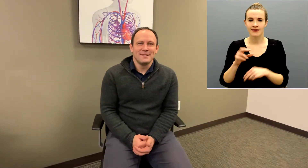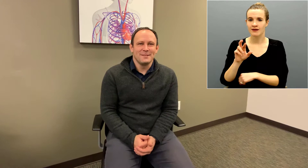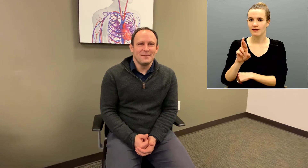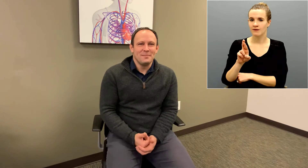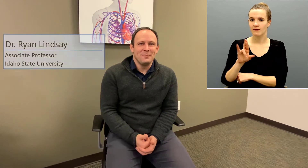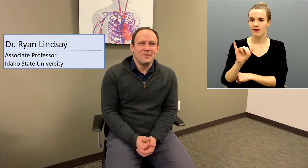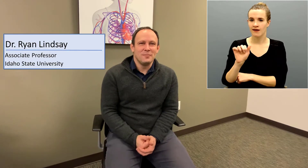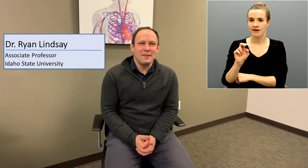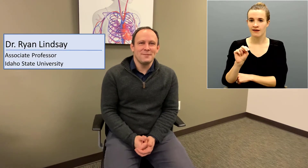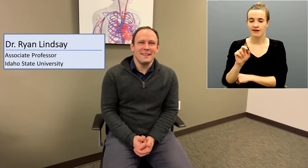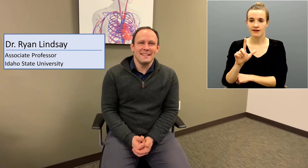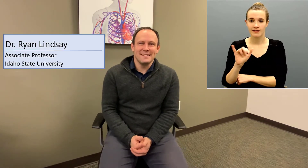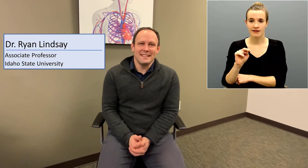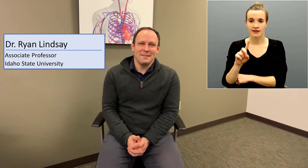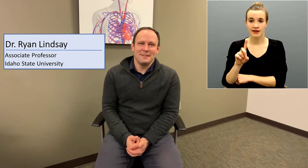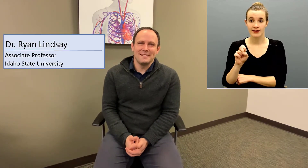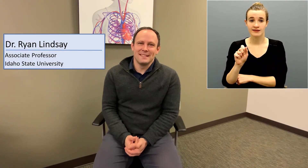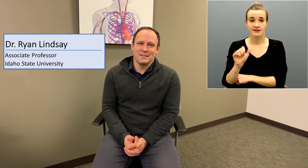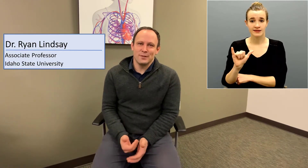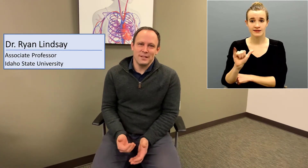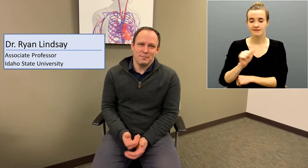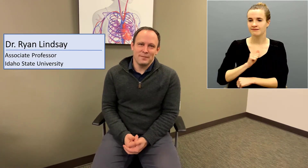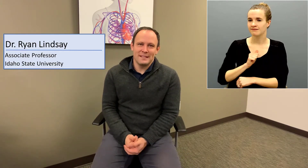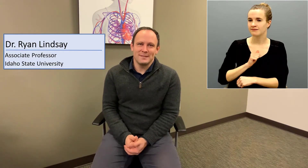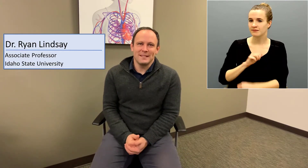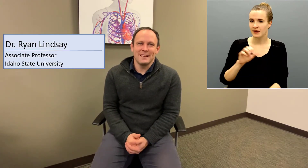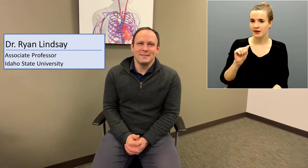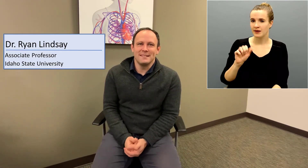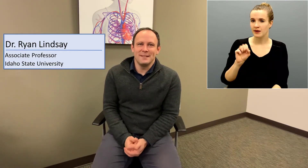Sure. My name is Ryan Lindsay and I'm an Associate Professor at Idaho State